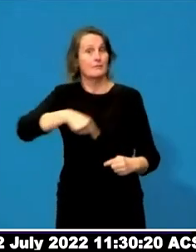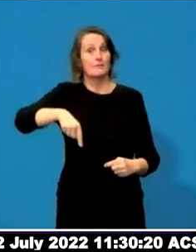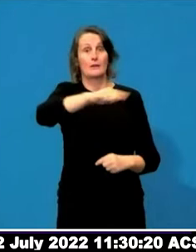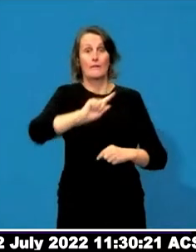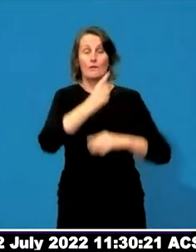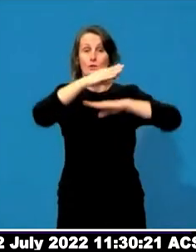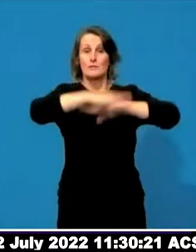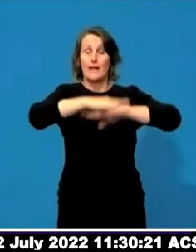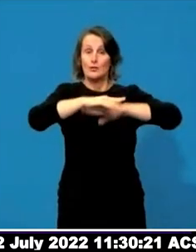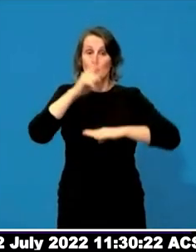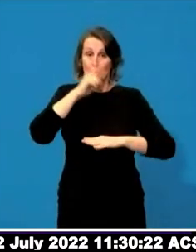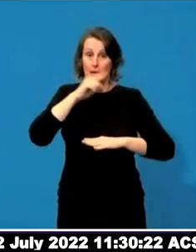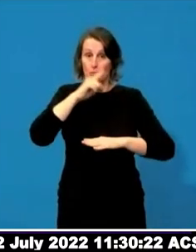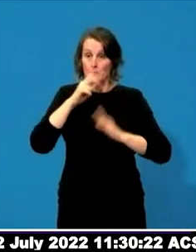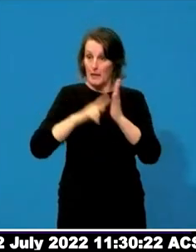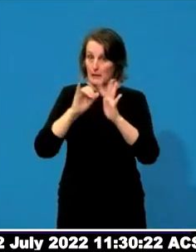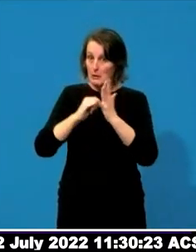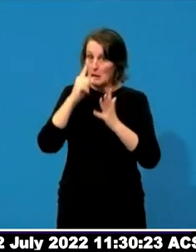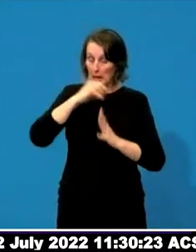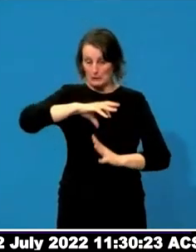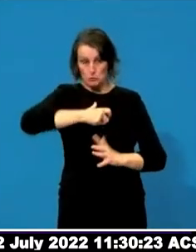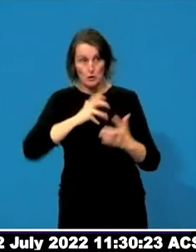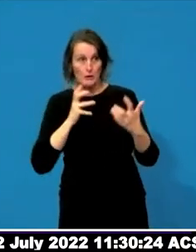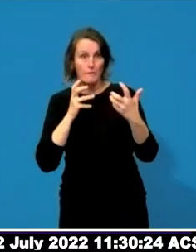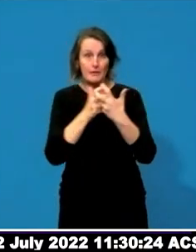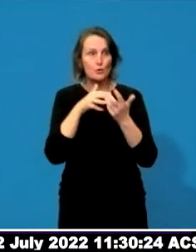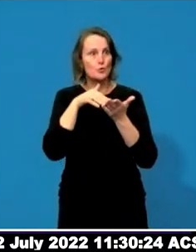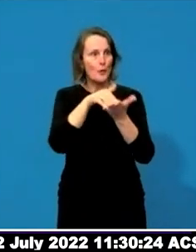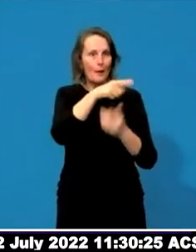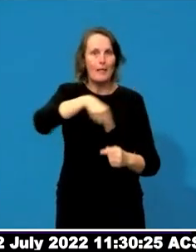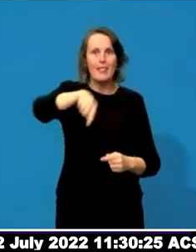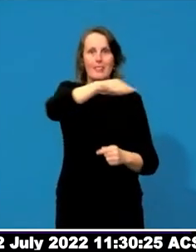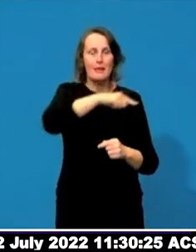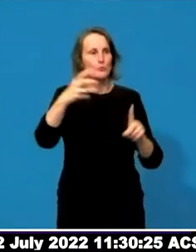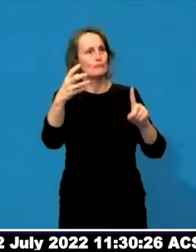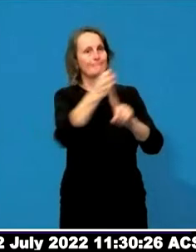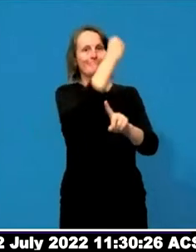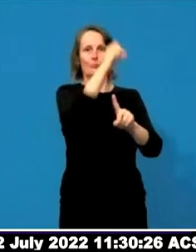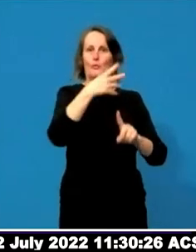for First Nations people with disability in remote and very remote areas?